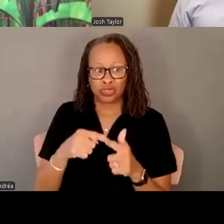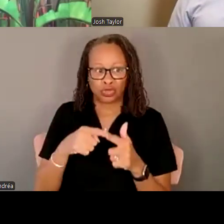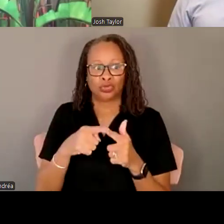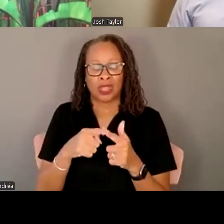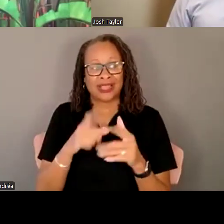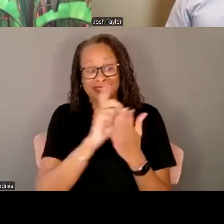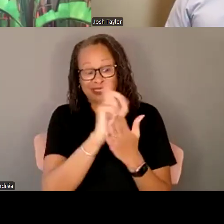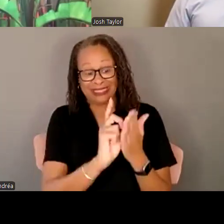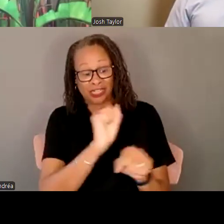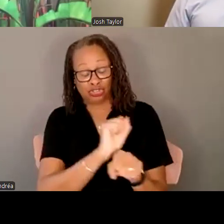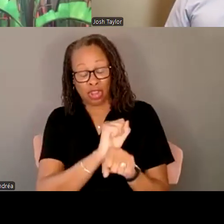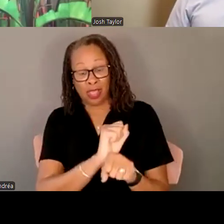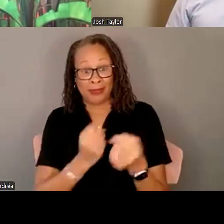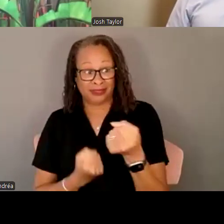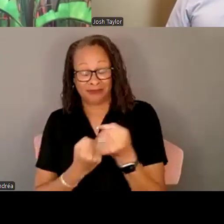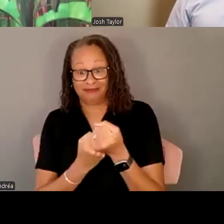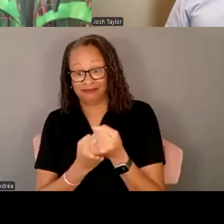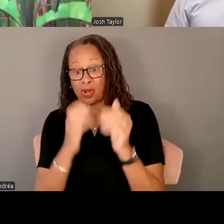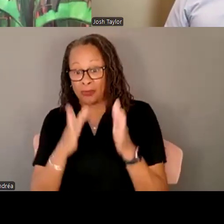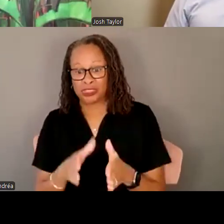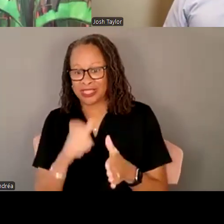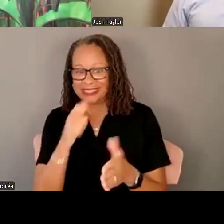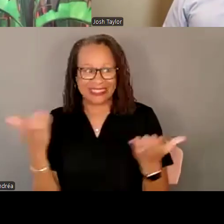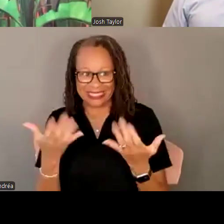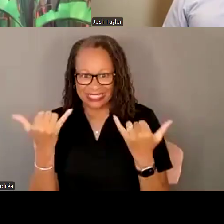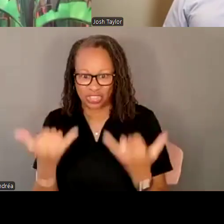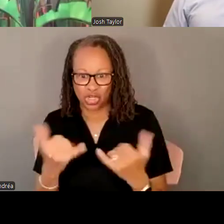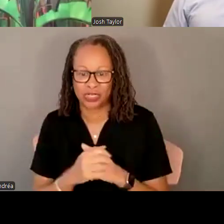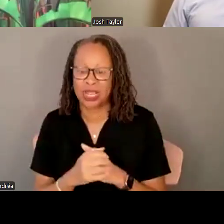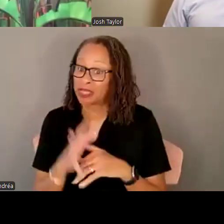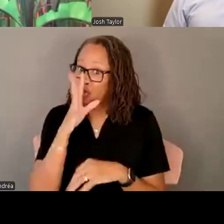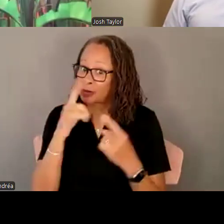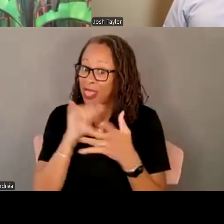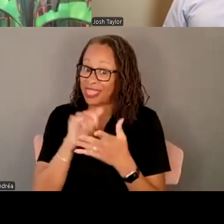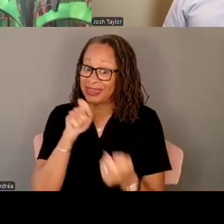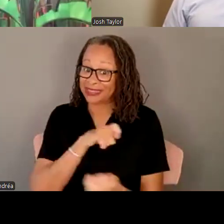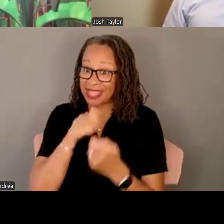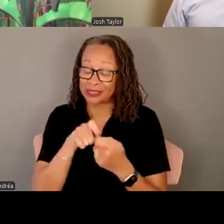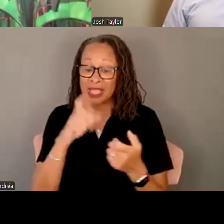And it sounds like you're talking almost exactly about that by creating these, by partnering with people